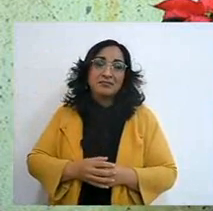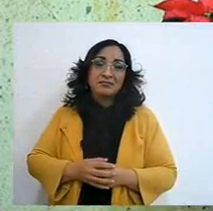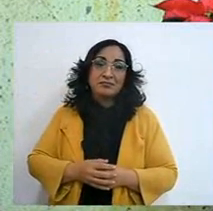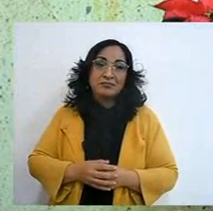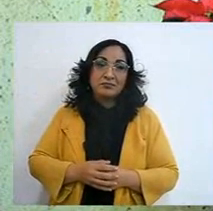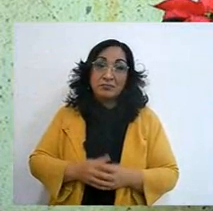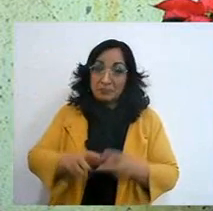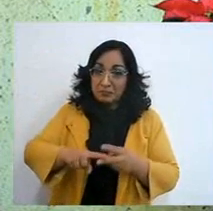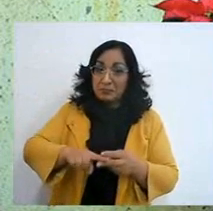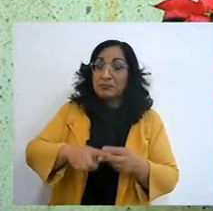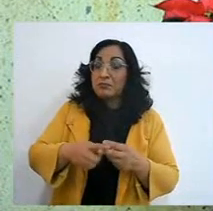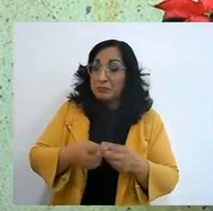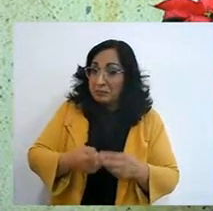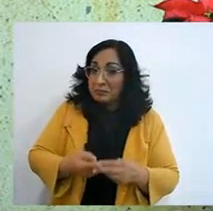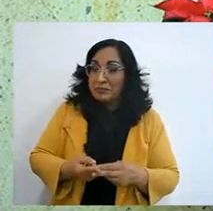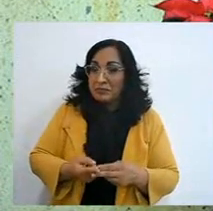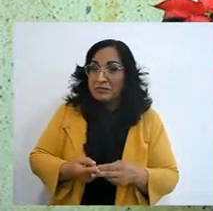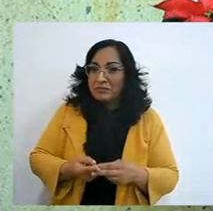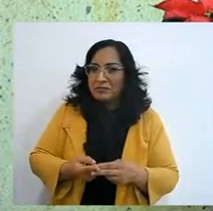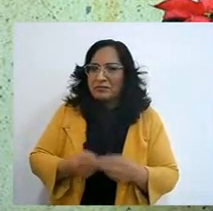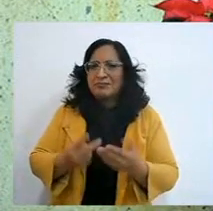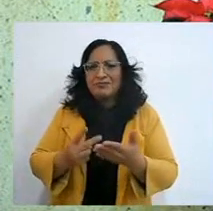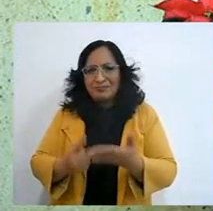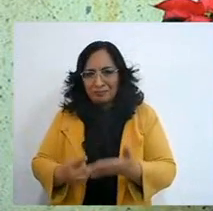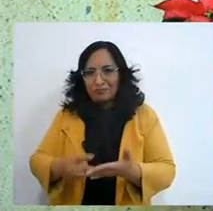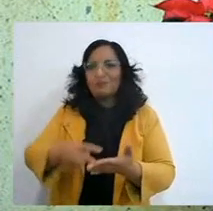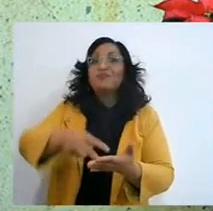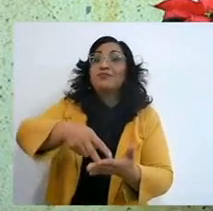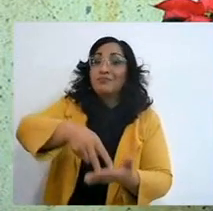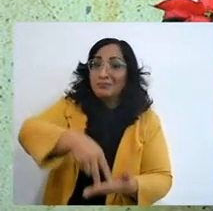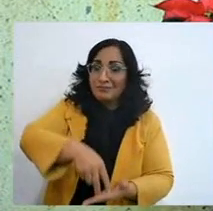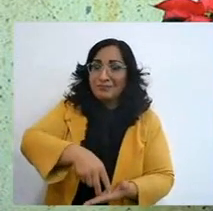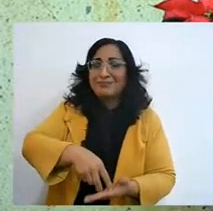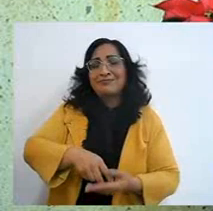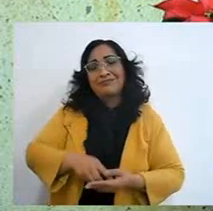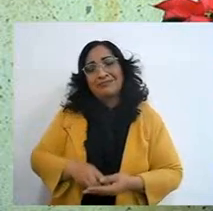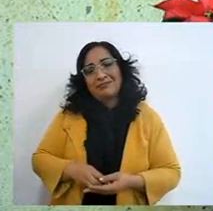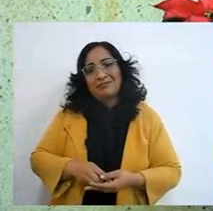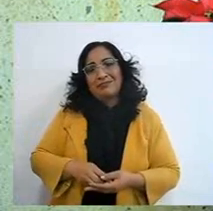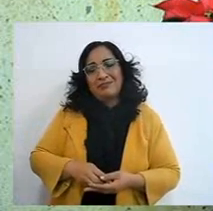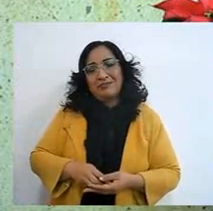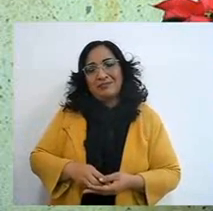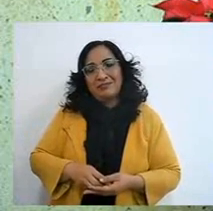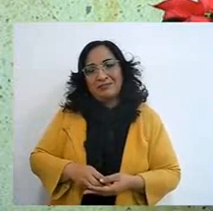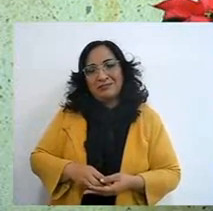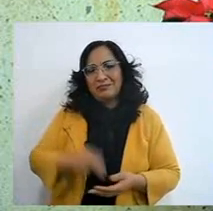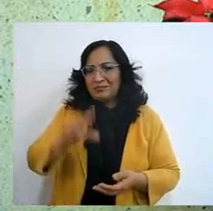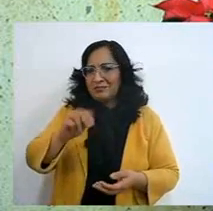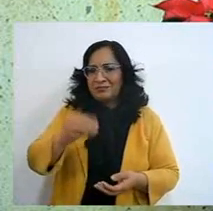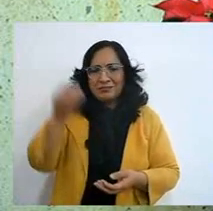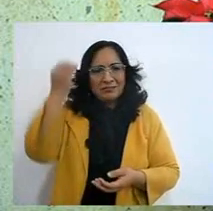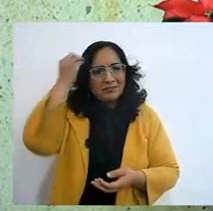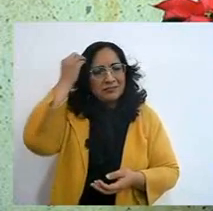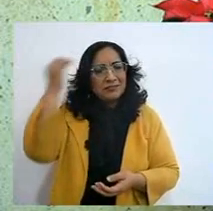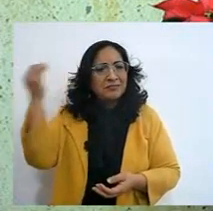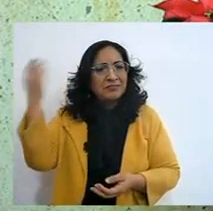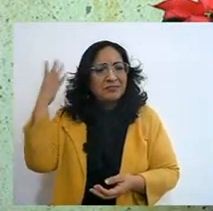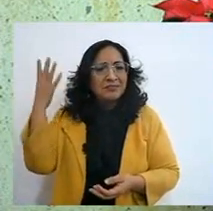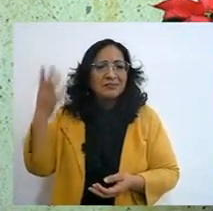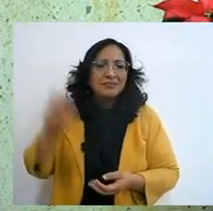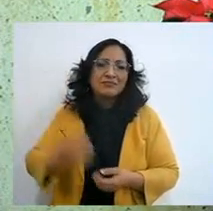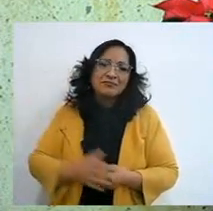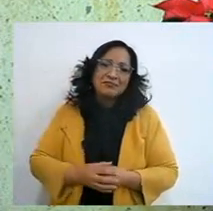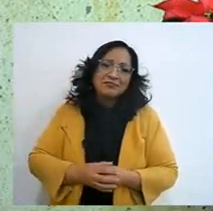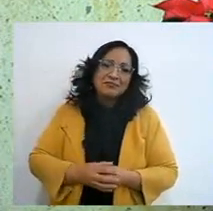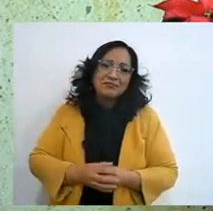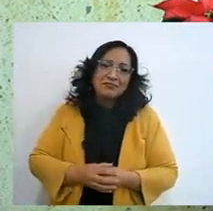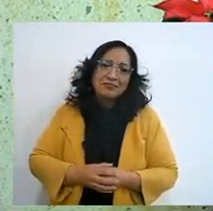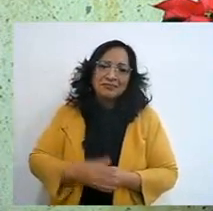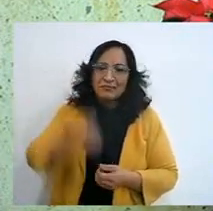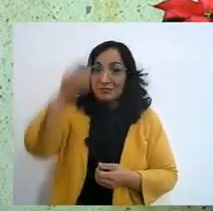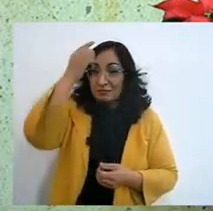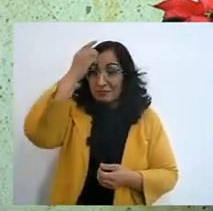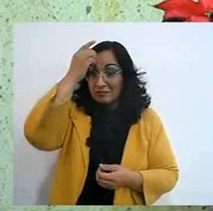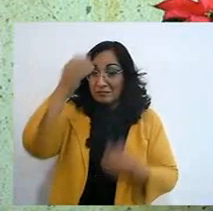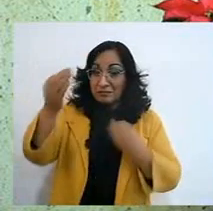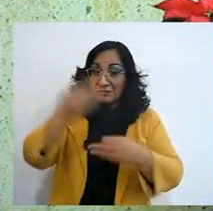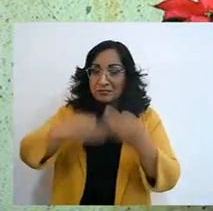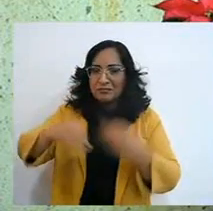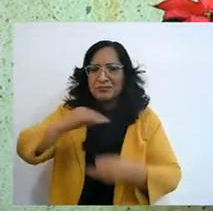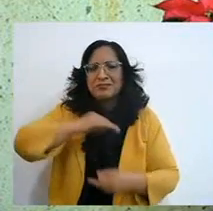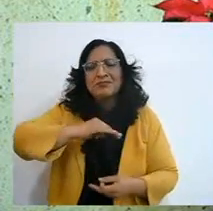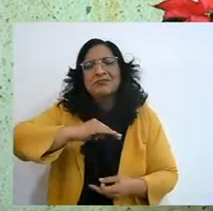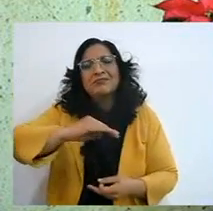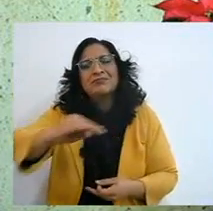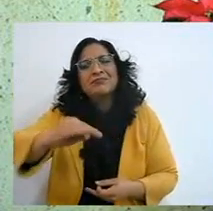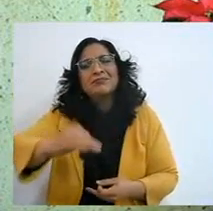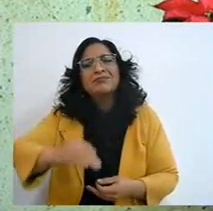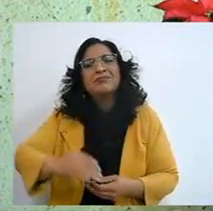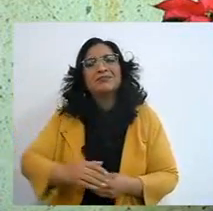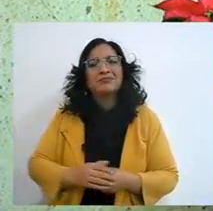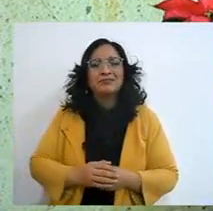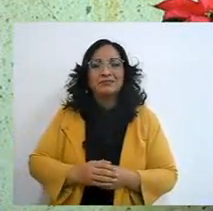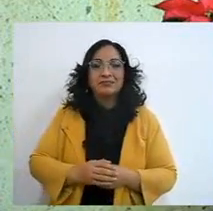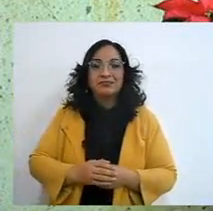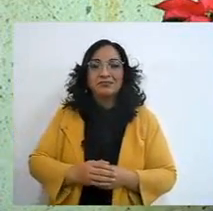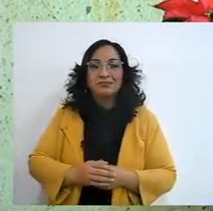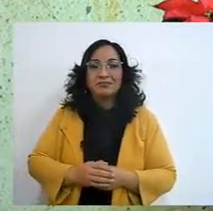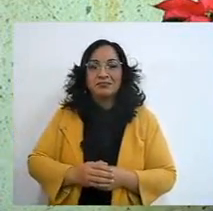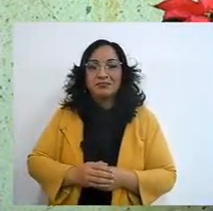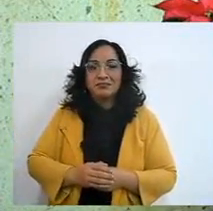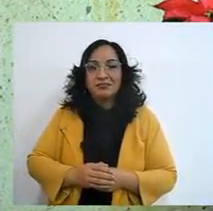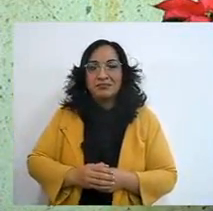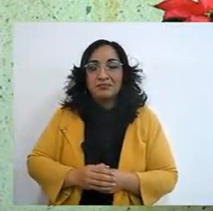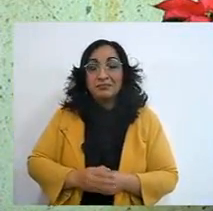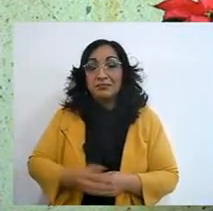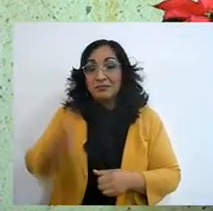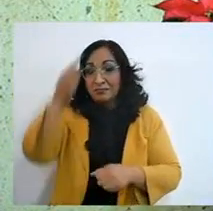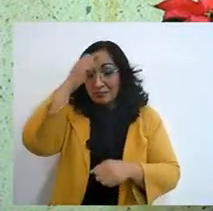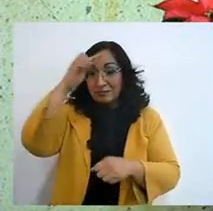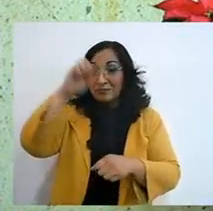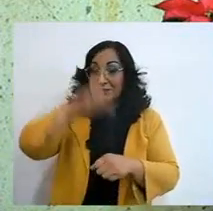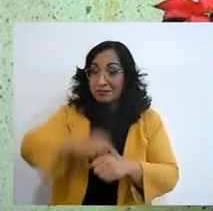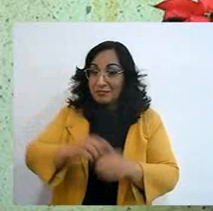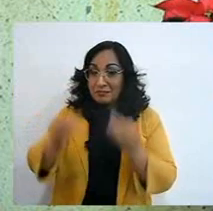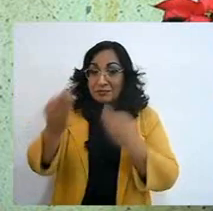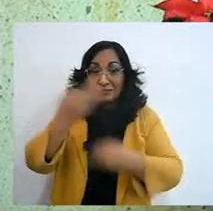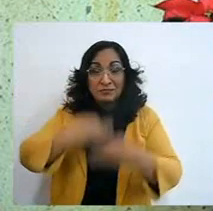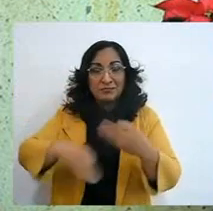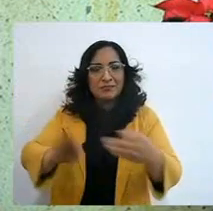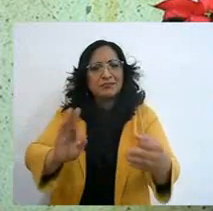and I began to get up in him, not to forget, then, the Almighty God that he is, to believe in all his promises,